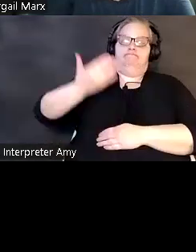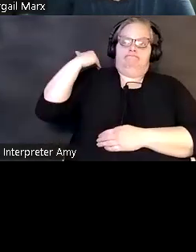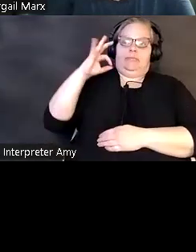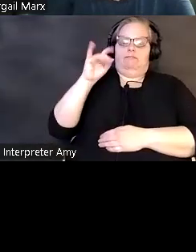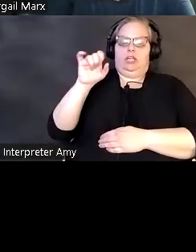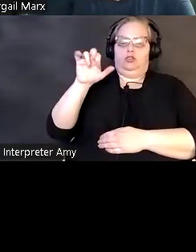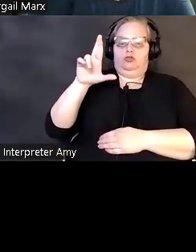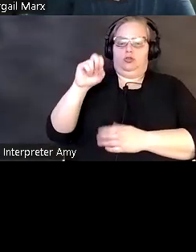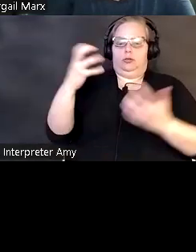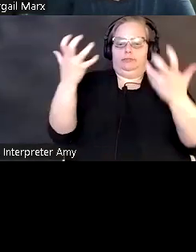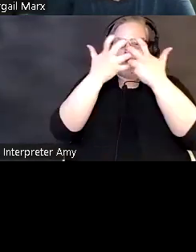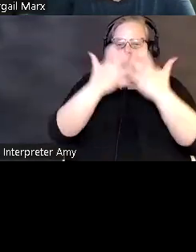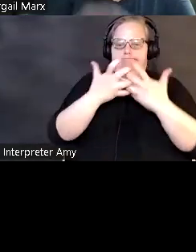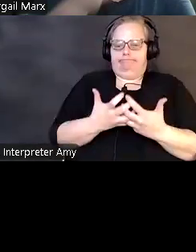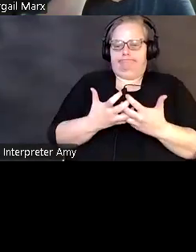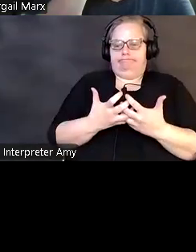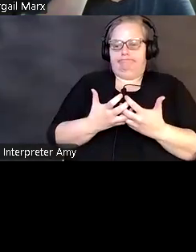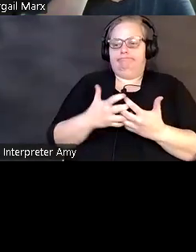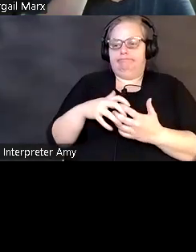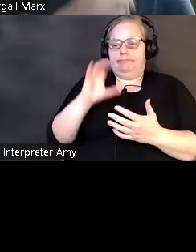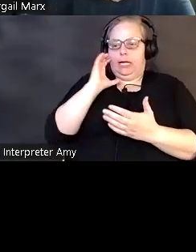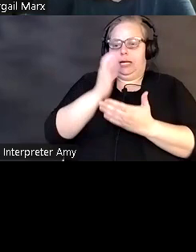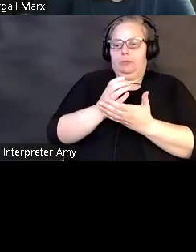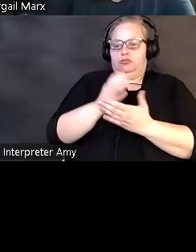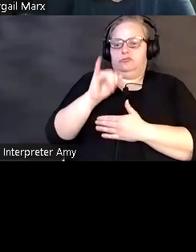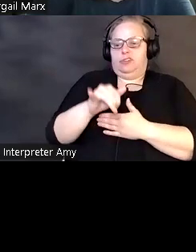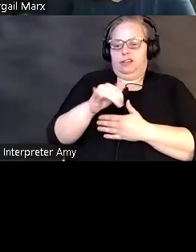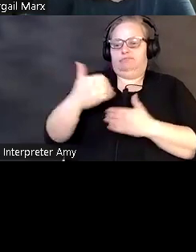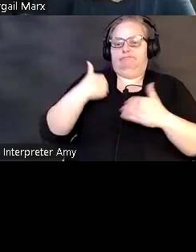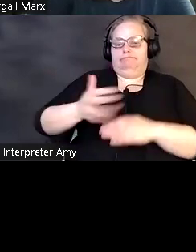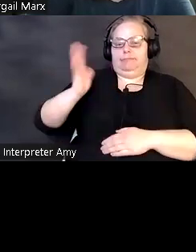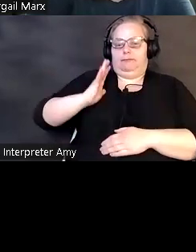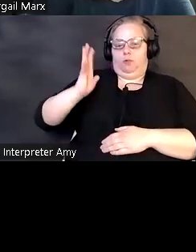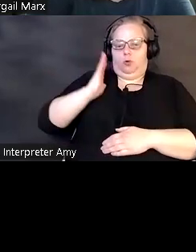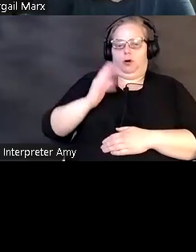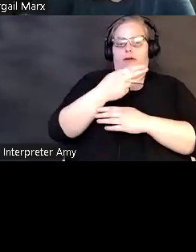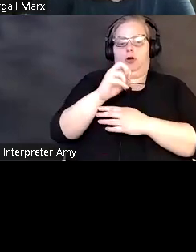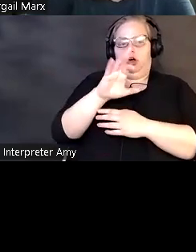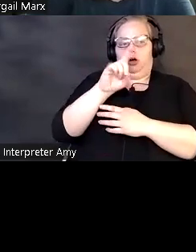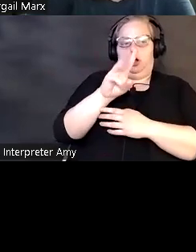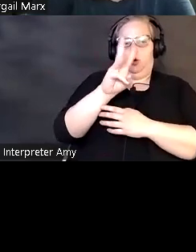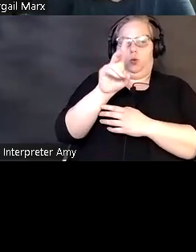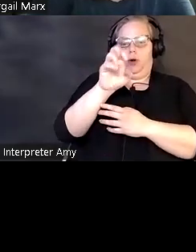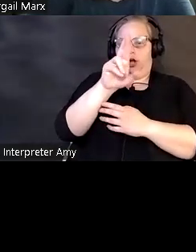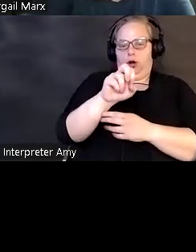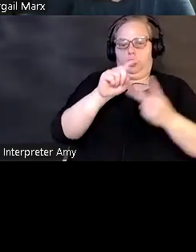image that Abby explained to us before, again we have hardware, access, software and page set.